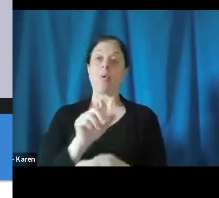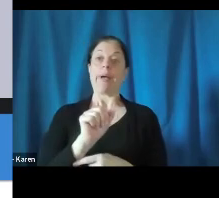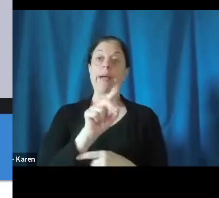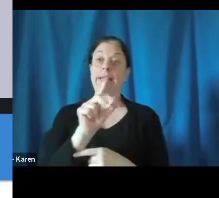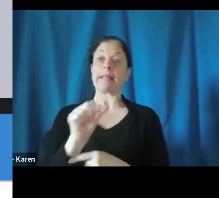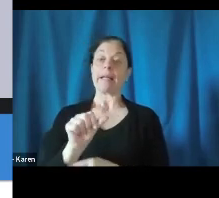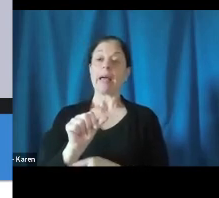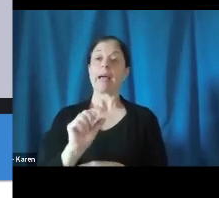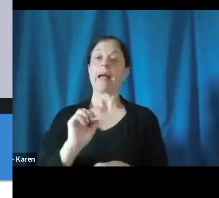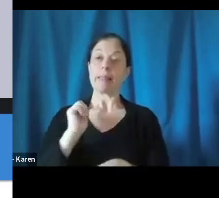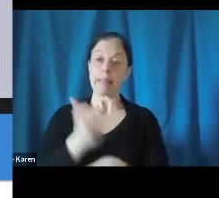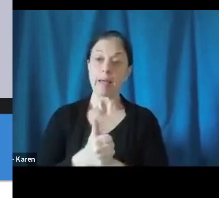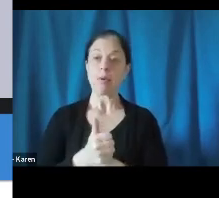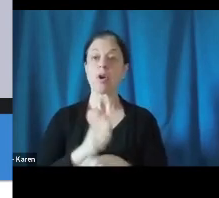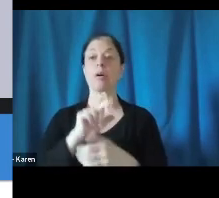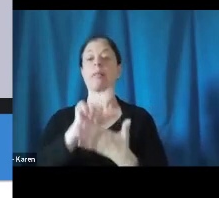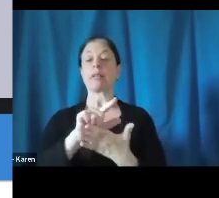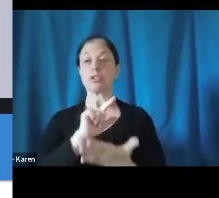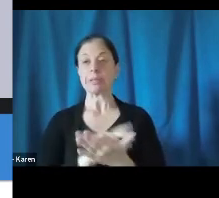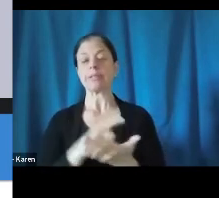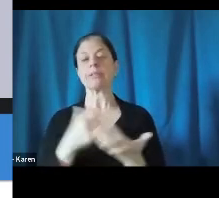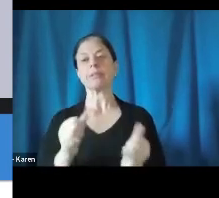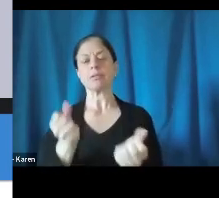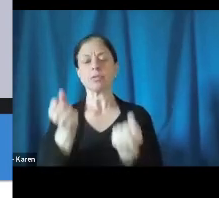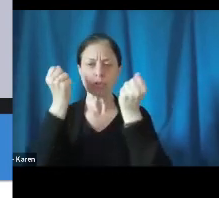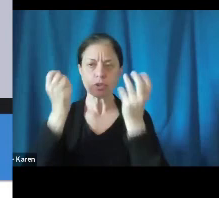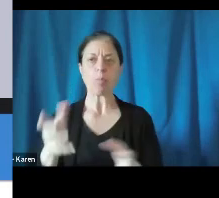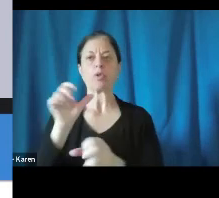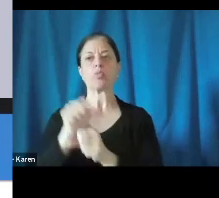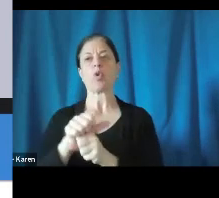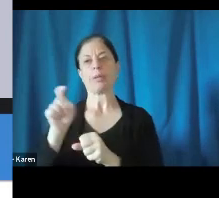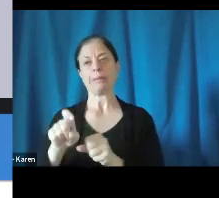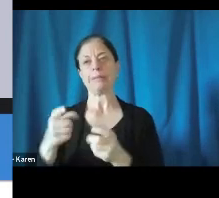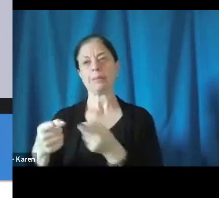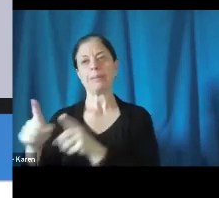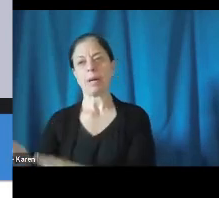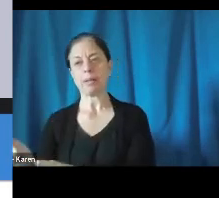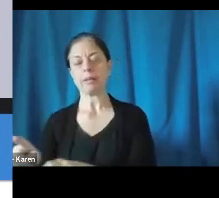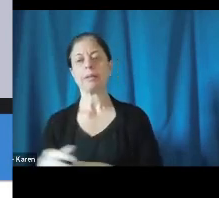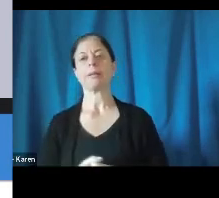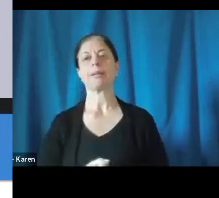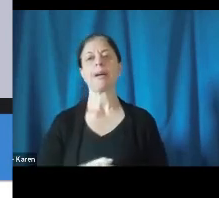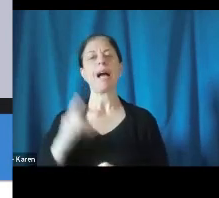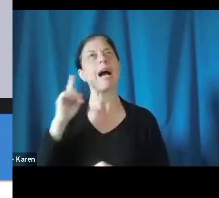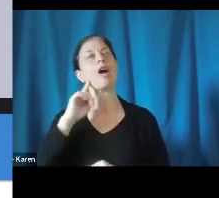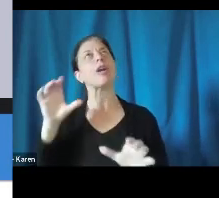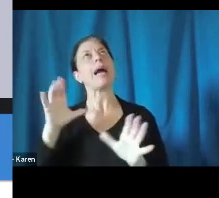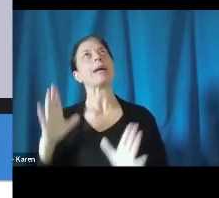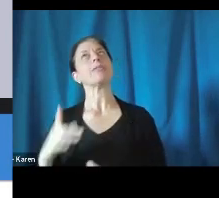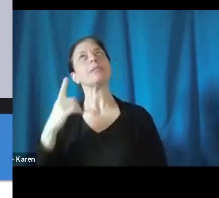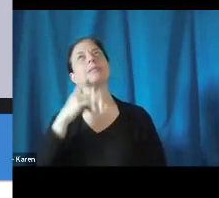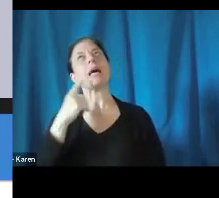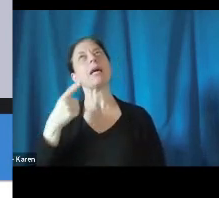celebrated 35 years of the ADA, is that even though the ADA is landmark legislation, there's still so much work